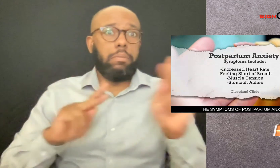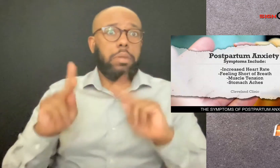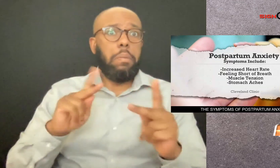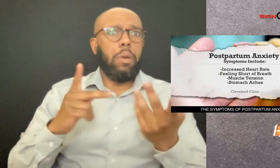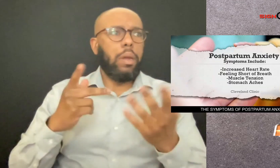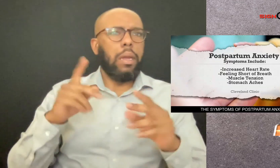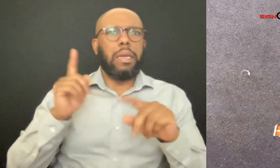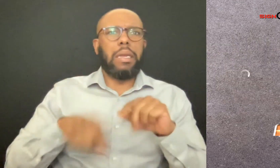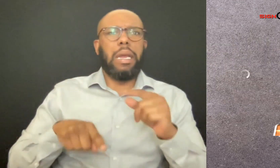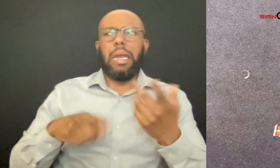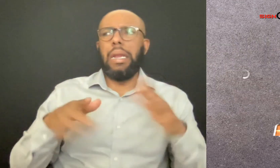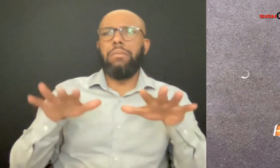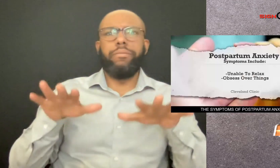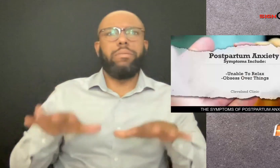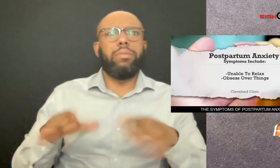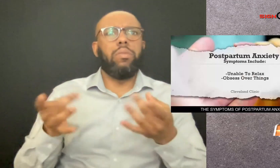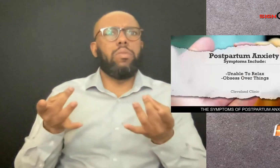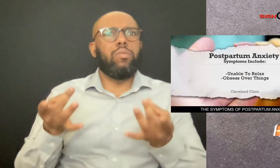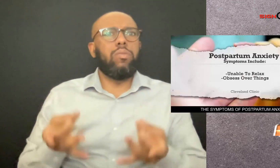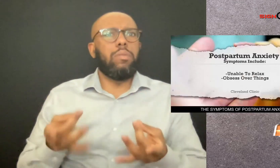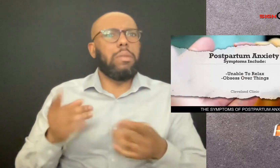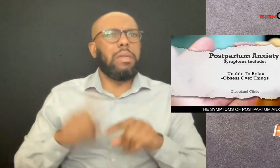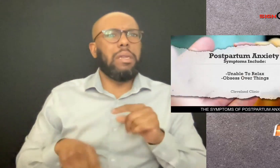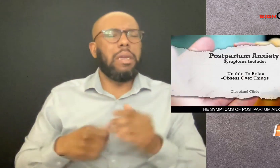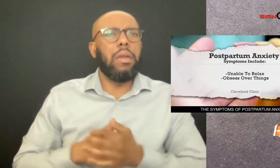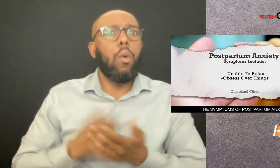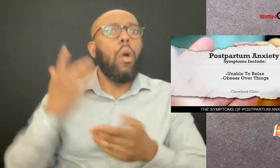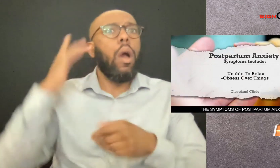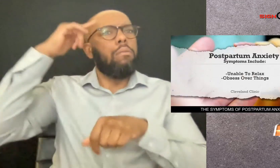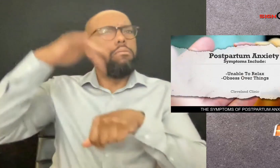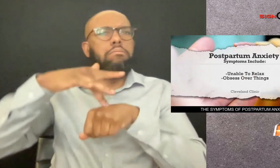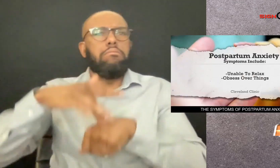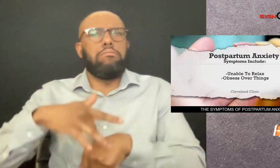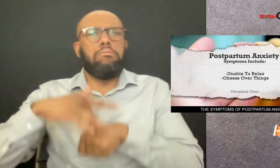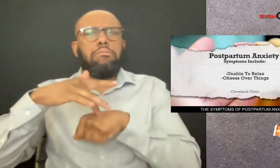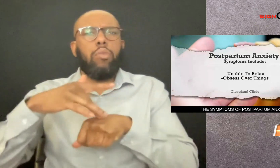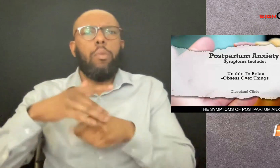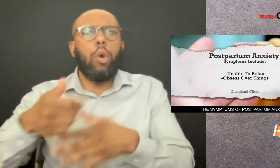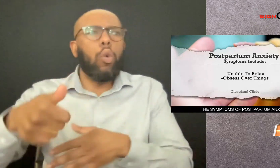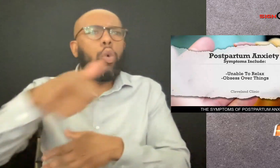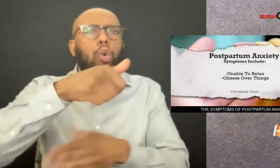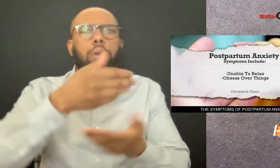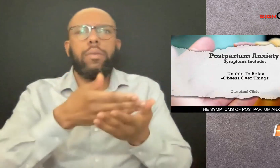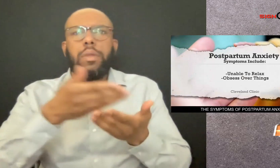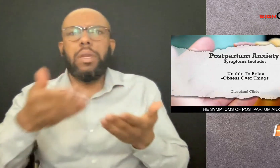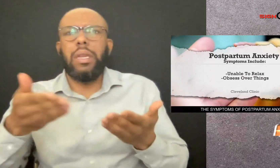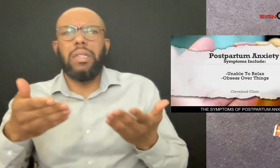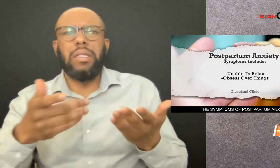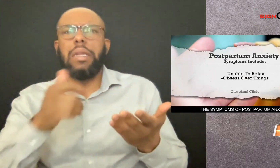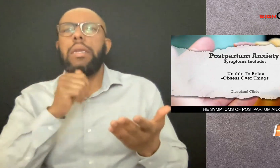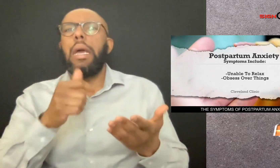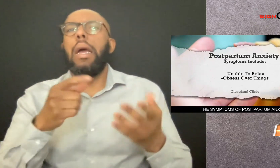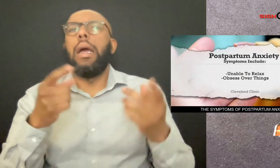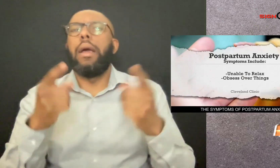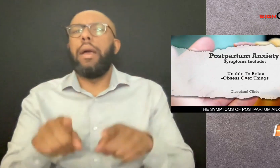people may also be unable to relax. or obsess over things that aren't likely to happen.